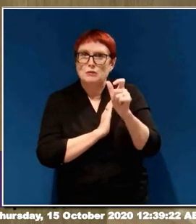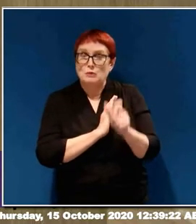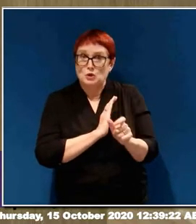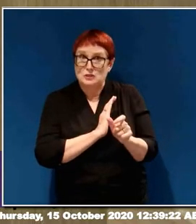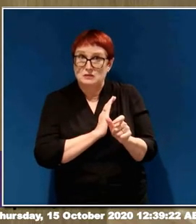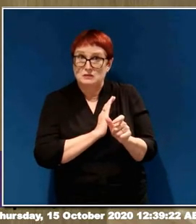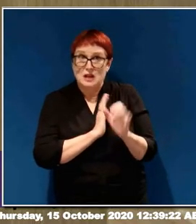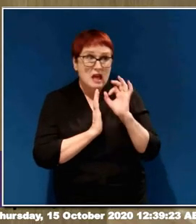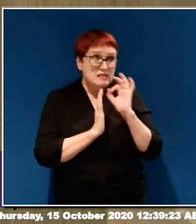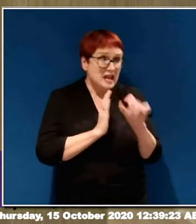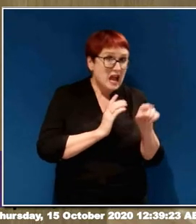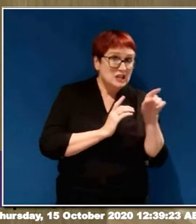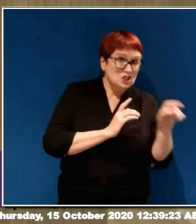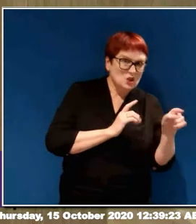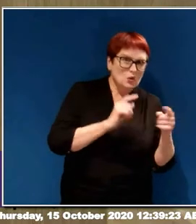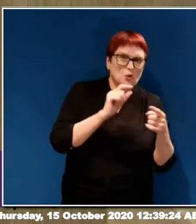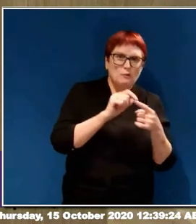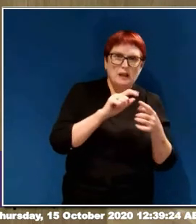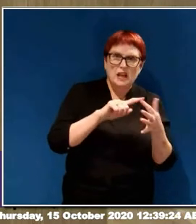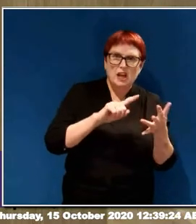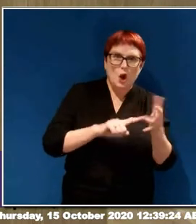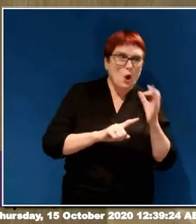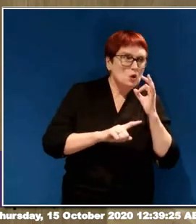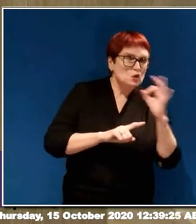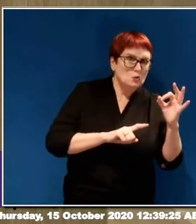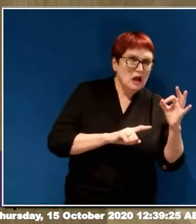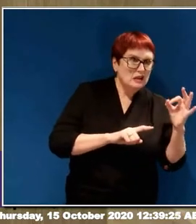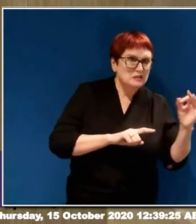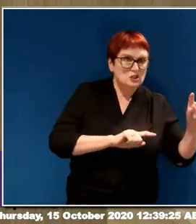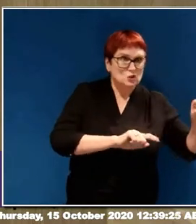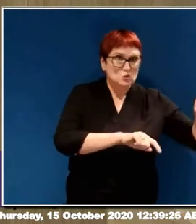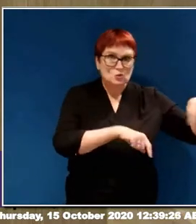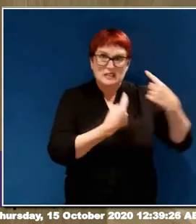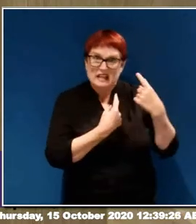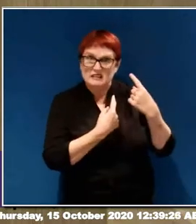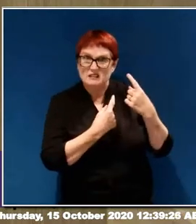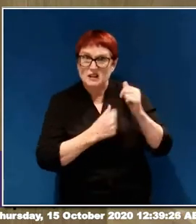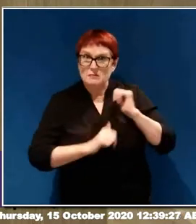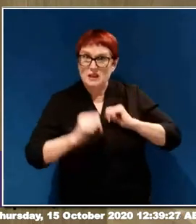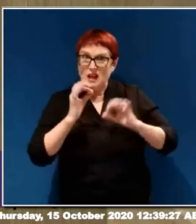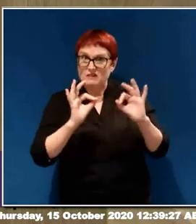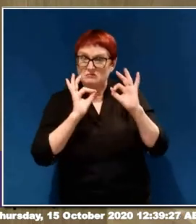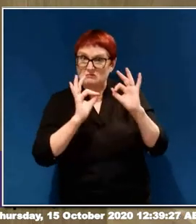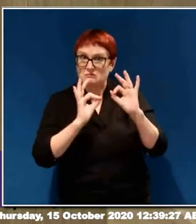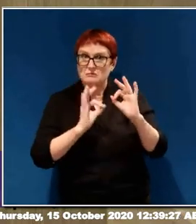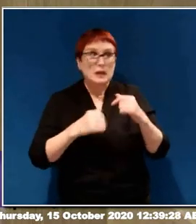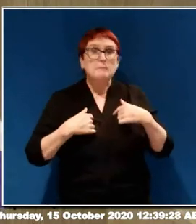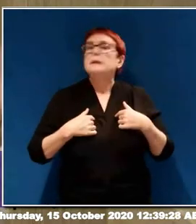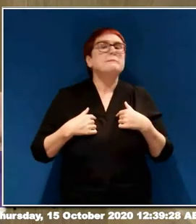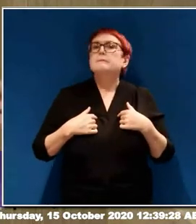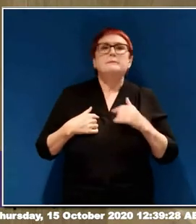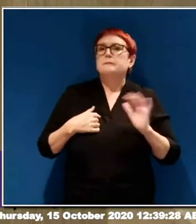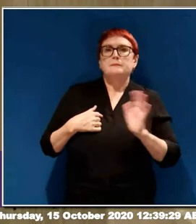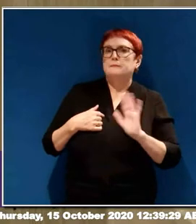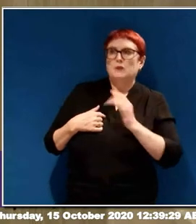or does it happen - Not to me, no. Sorry, not to me, that's a separate area